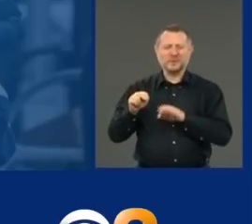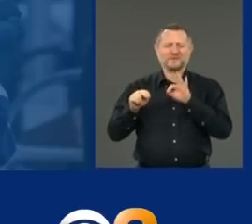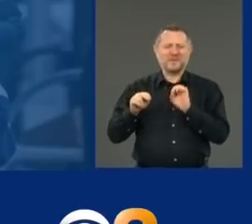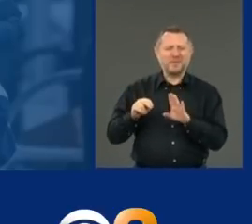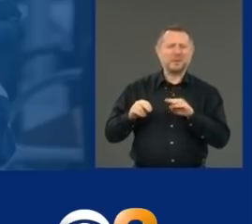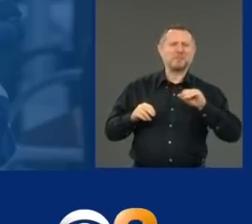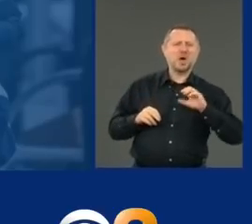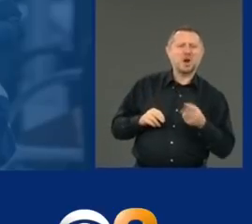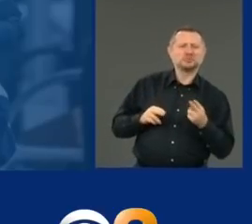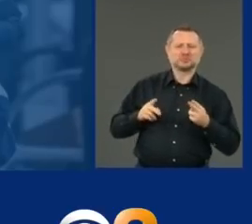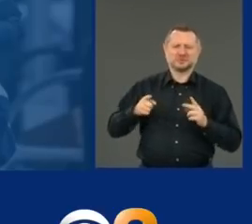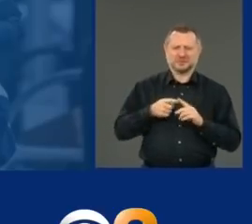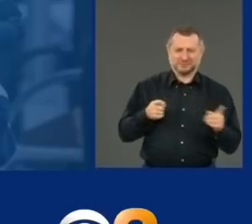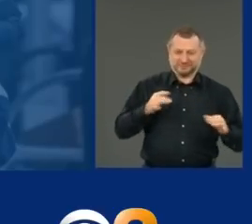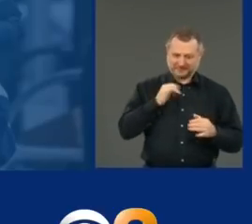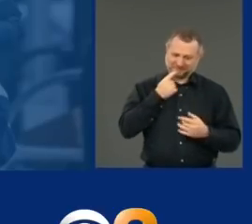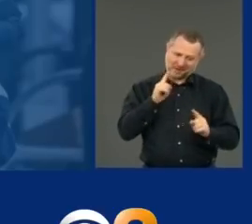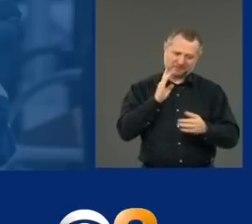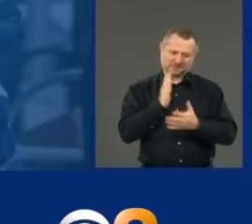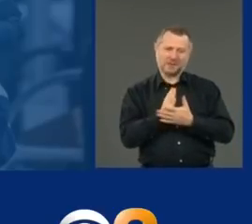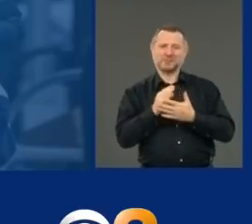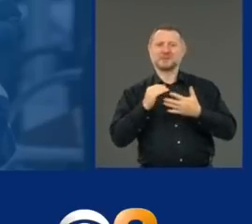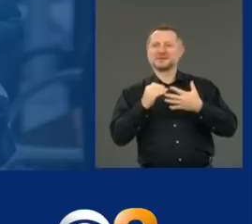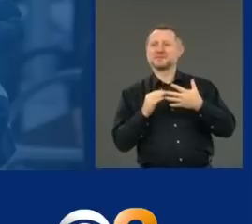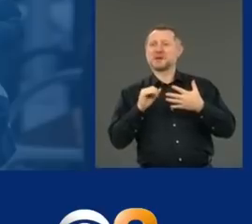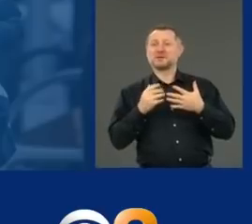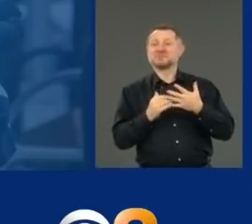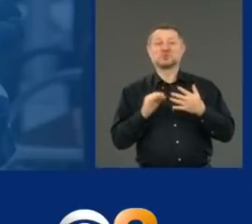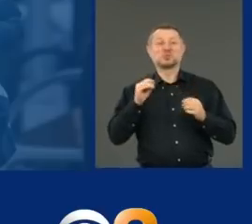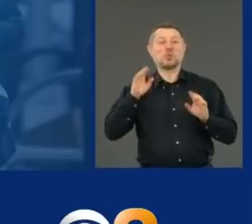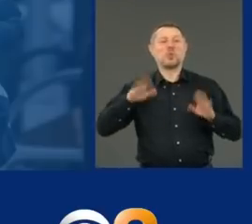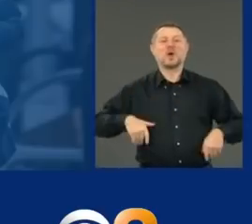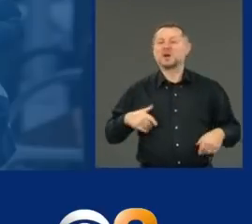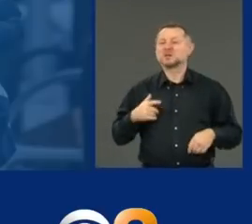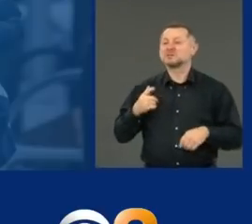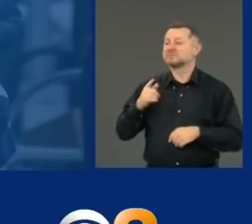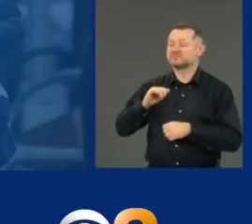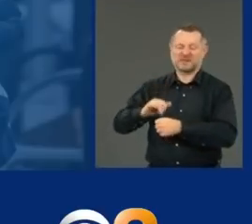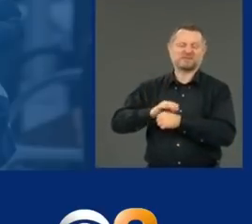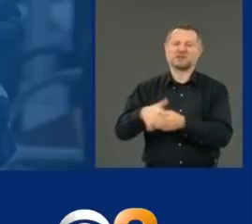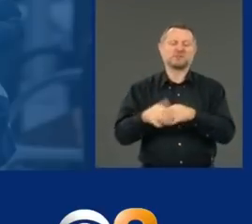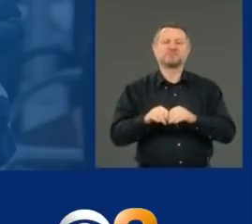US. AND PEOPLE CAME FROM EUROPE TO NEW YORK AND NEW JERSEY AND CONNECTICUT AND 3 MILLION EUROPEAN TRAVELERS IN JANUARY,